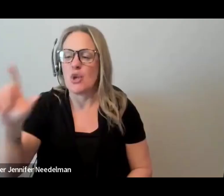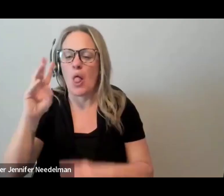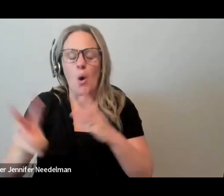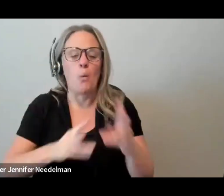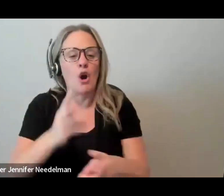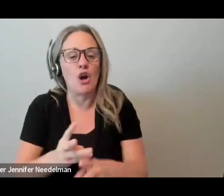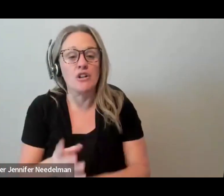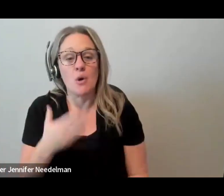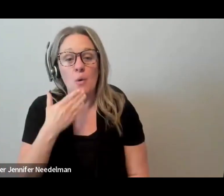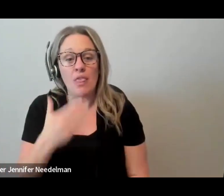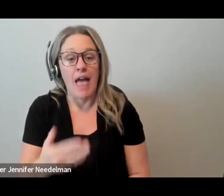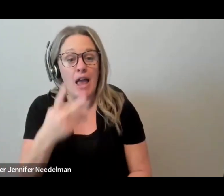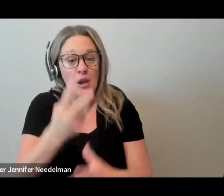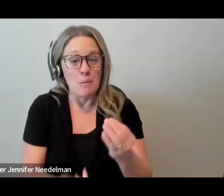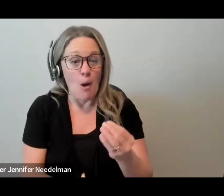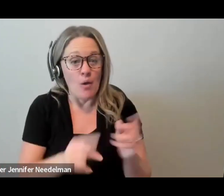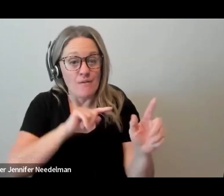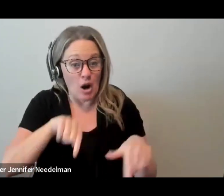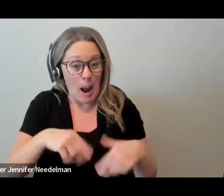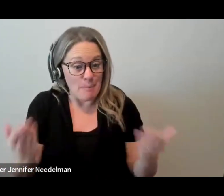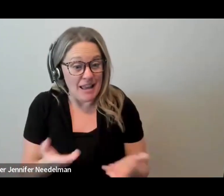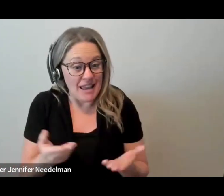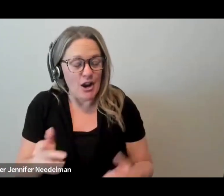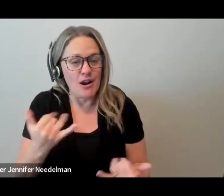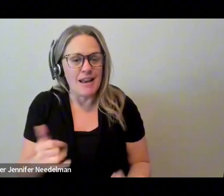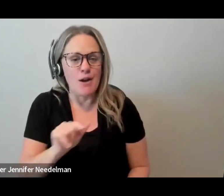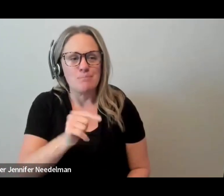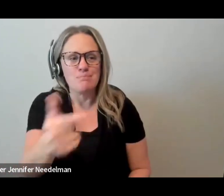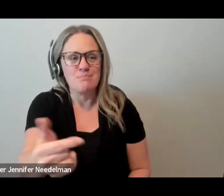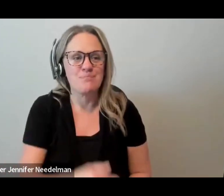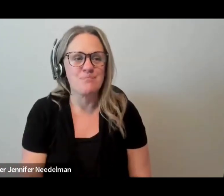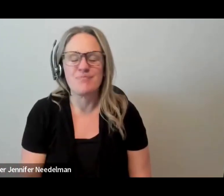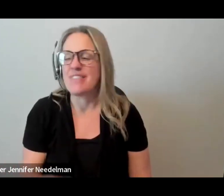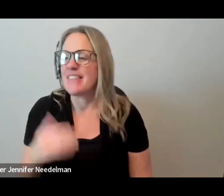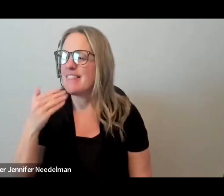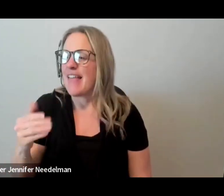I will turn it over to you. Thank you, Mindy, for that introduction.